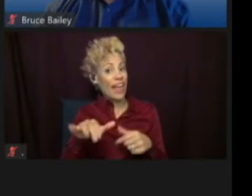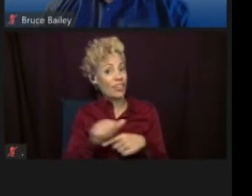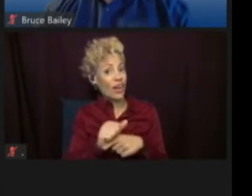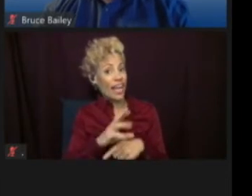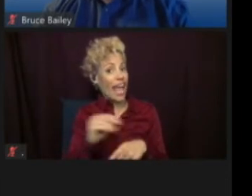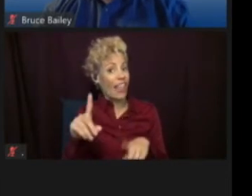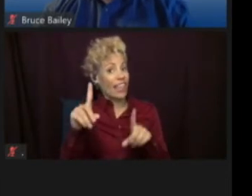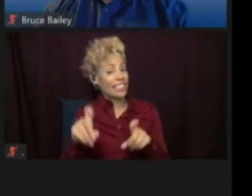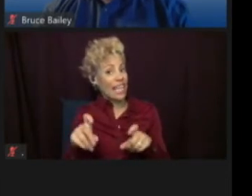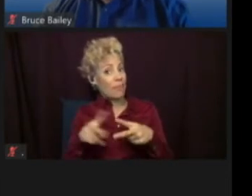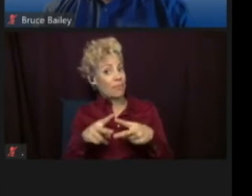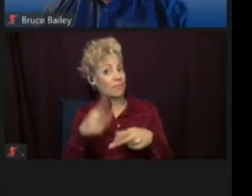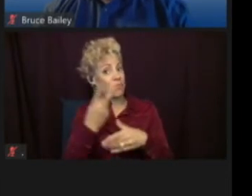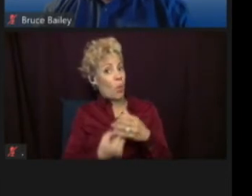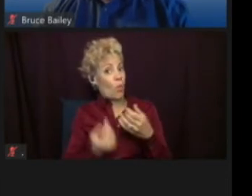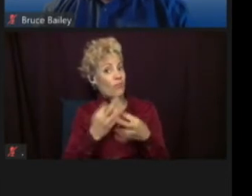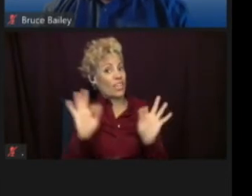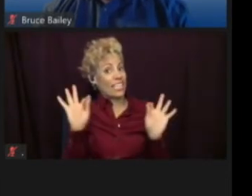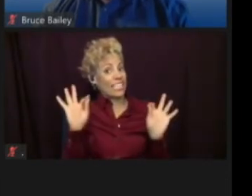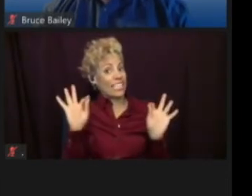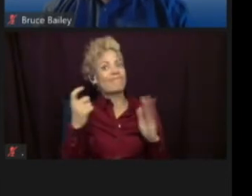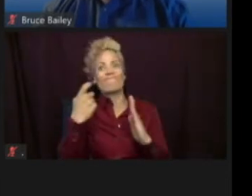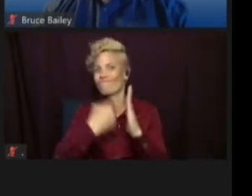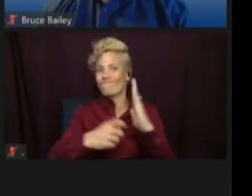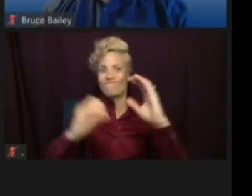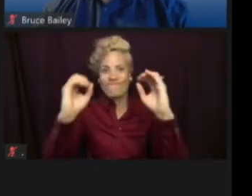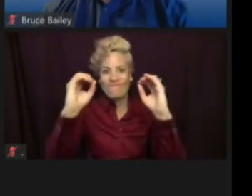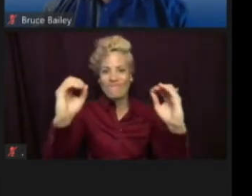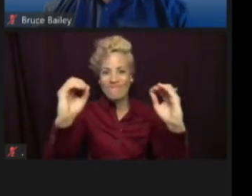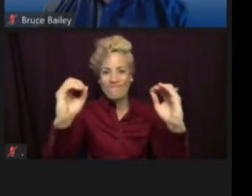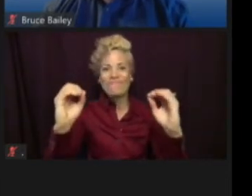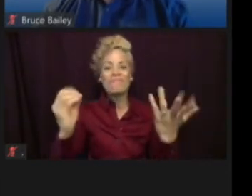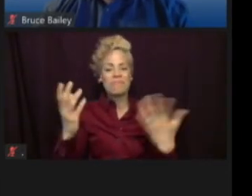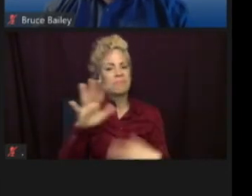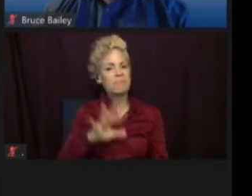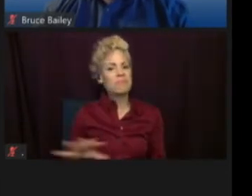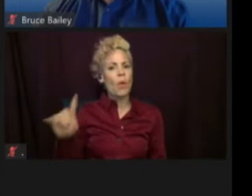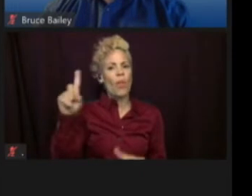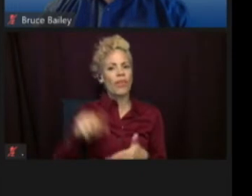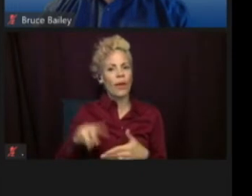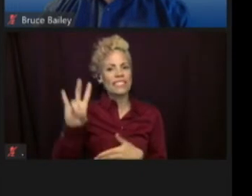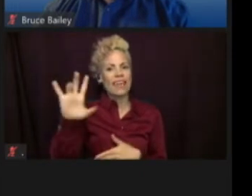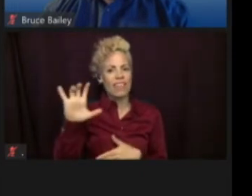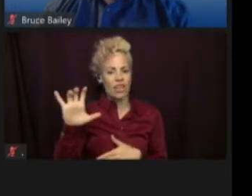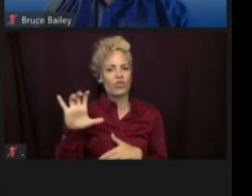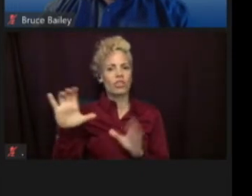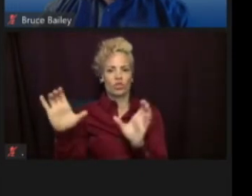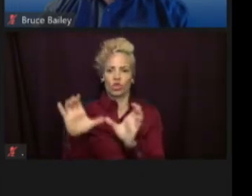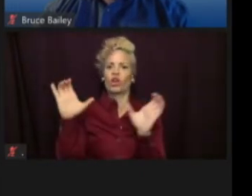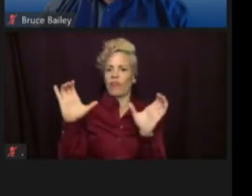Yes, they are free. There are about 1700 certified Trusted Testers today,